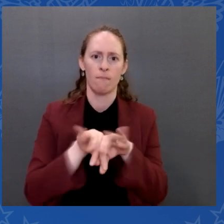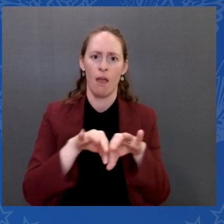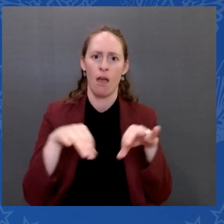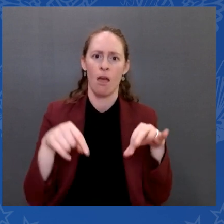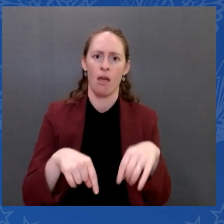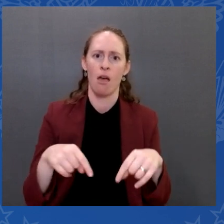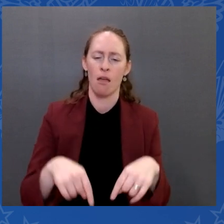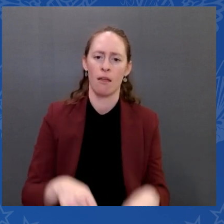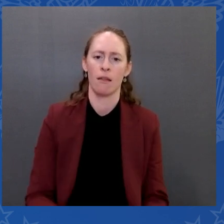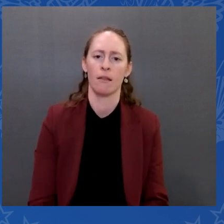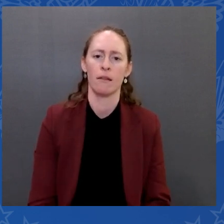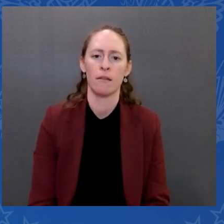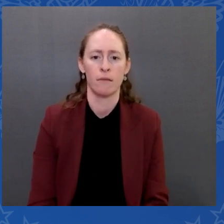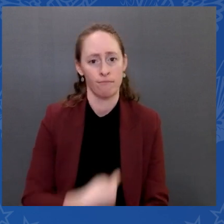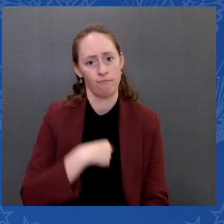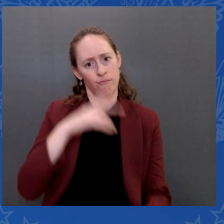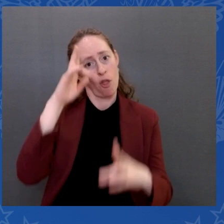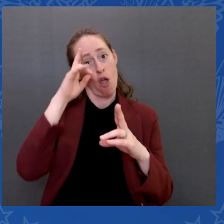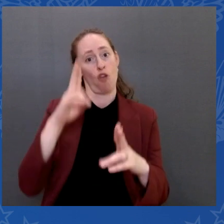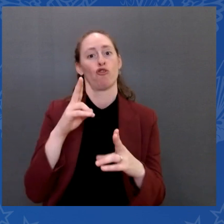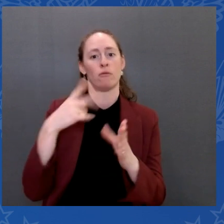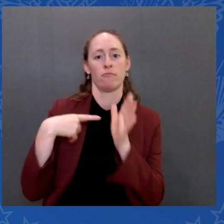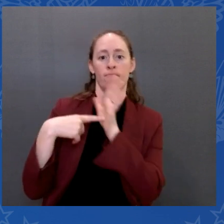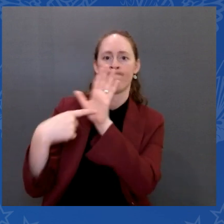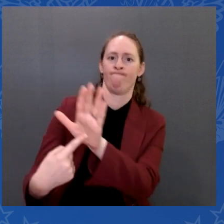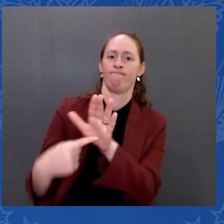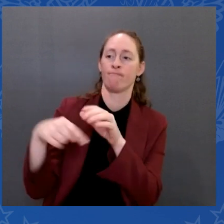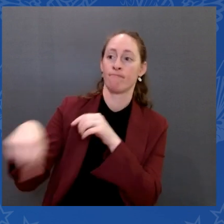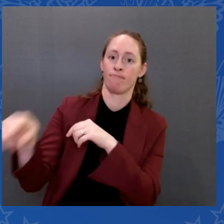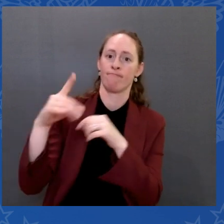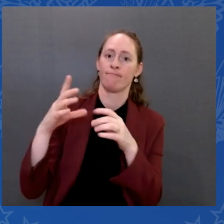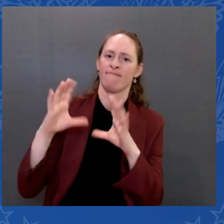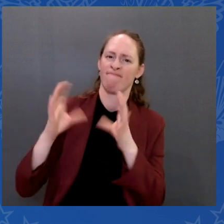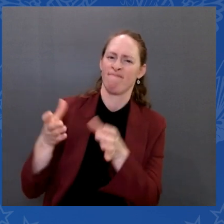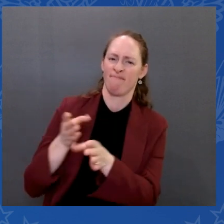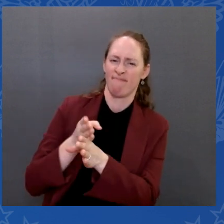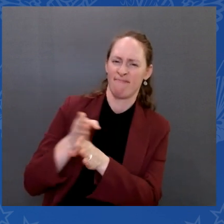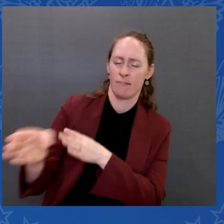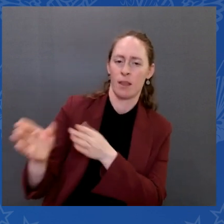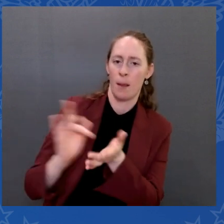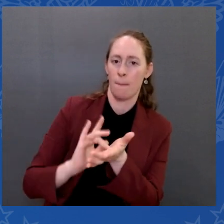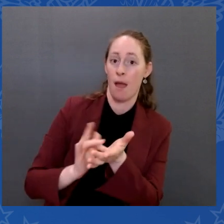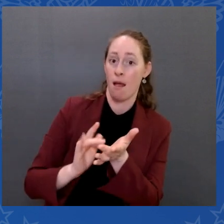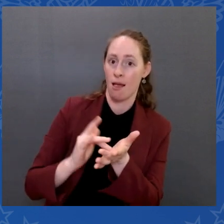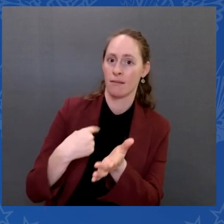You know, Brian, as you were saying, you know, one of the most critical aspects of our ability at Medtronic